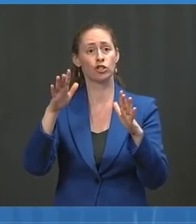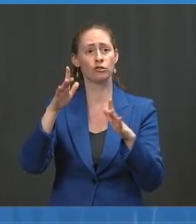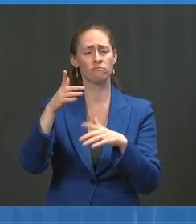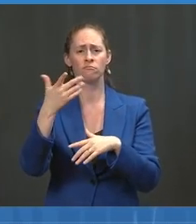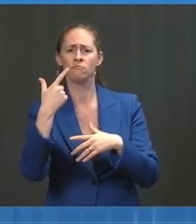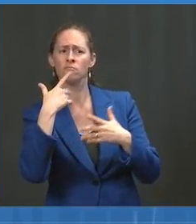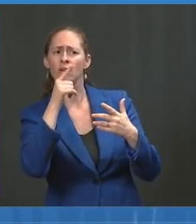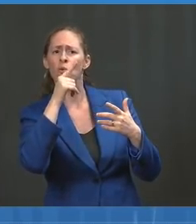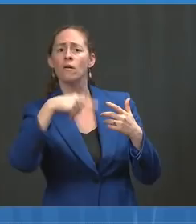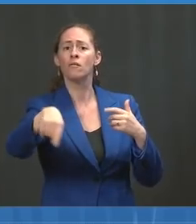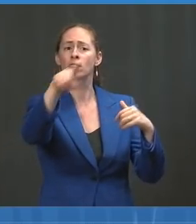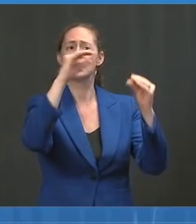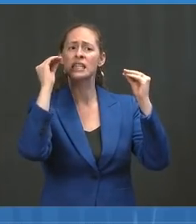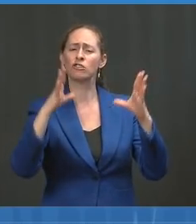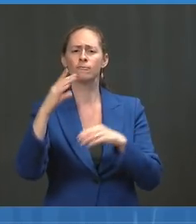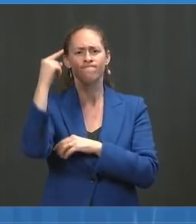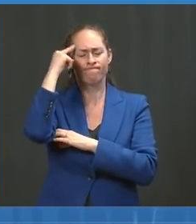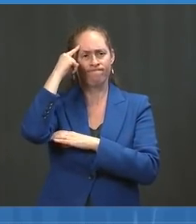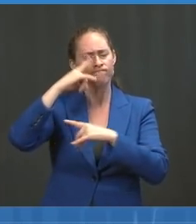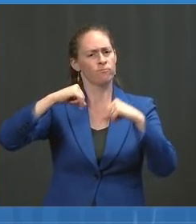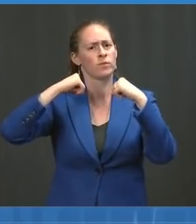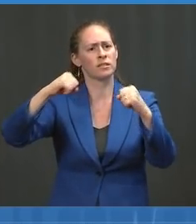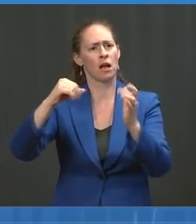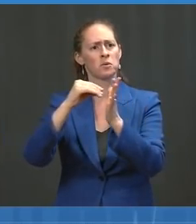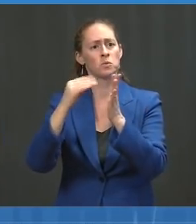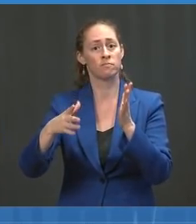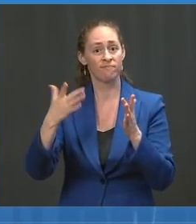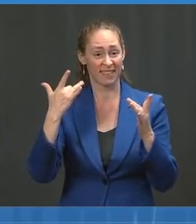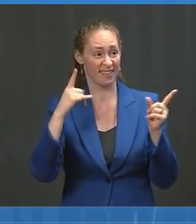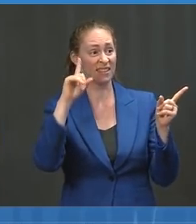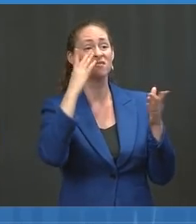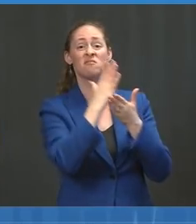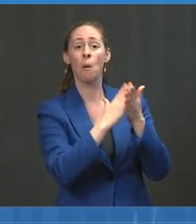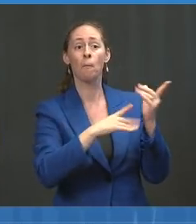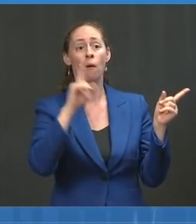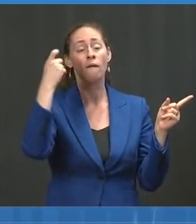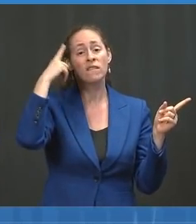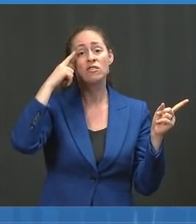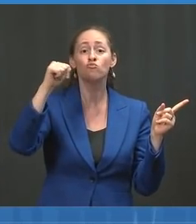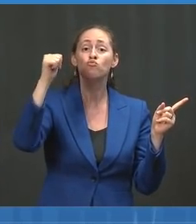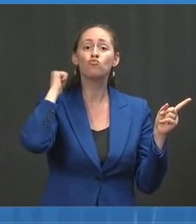when their governor will not is clear, and that is that we stand with you